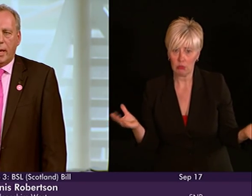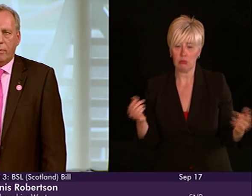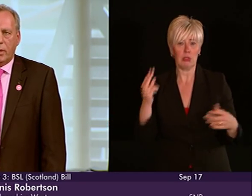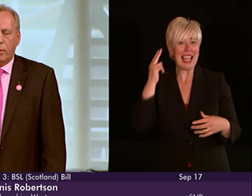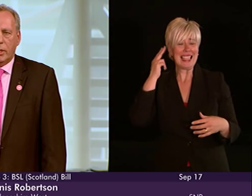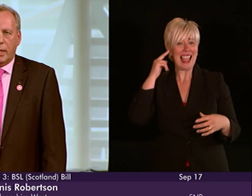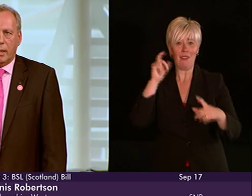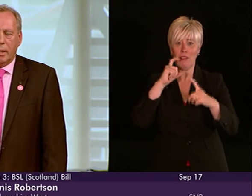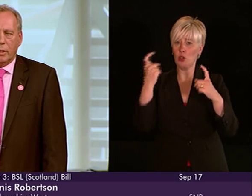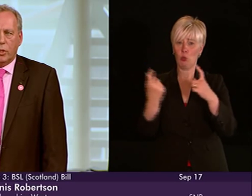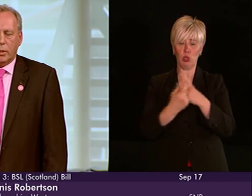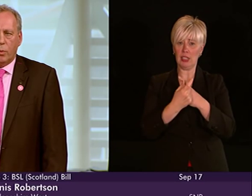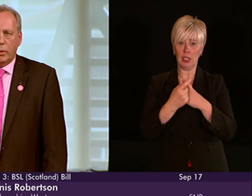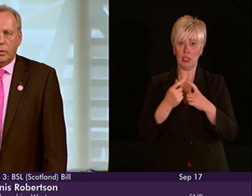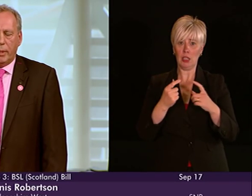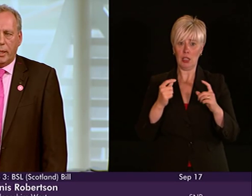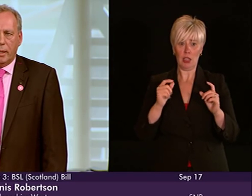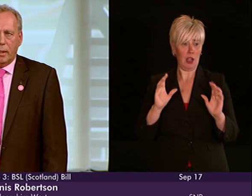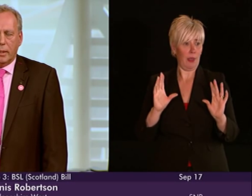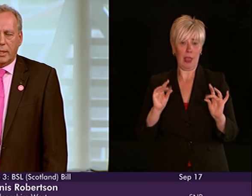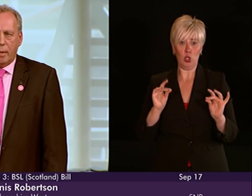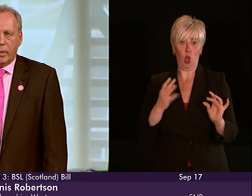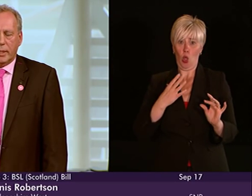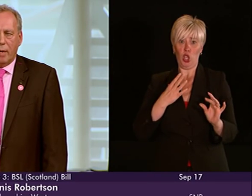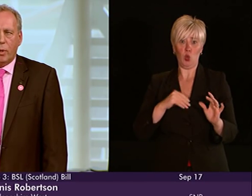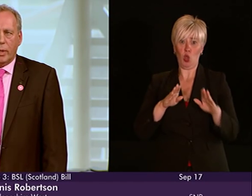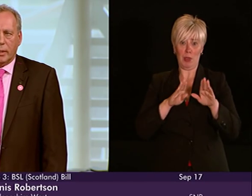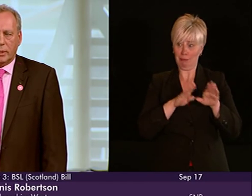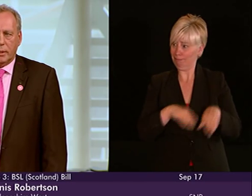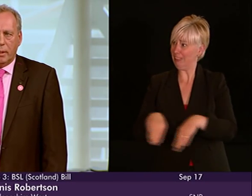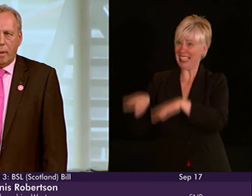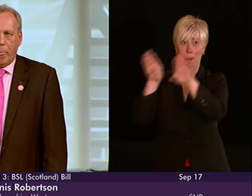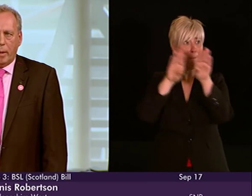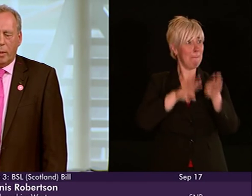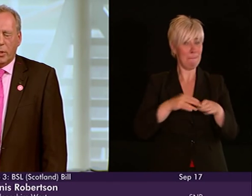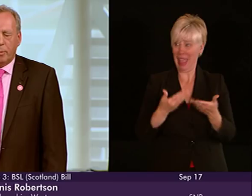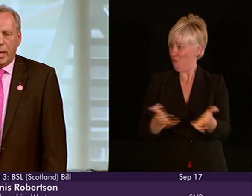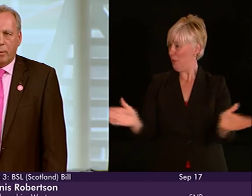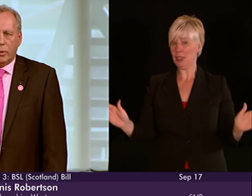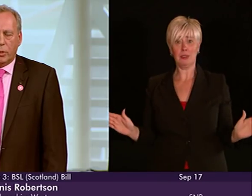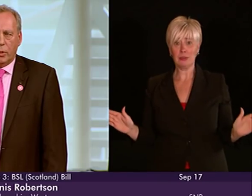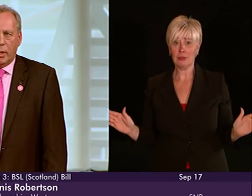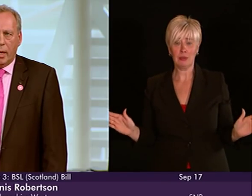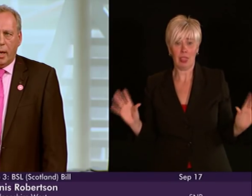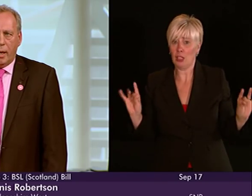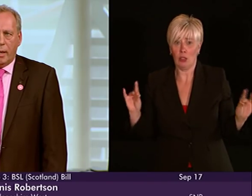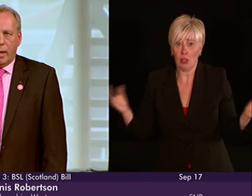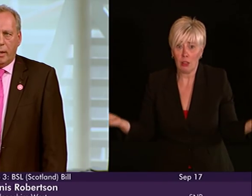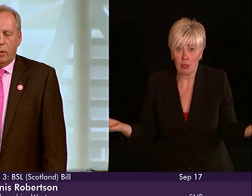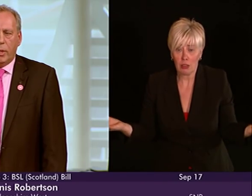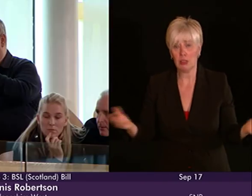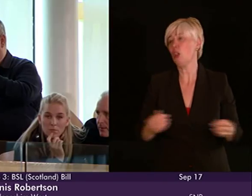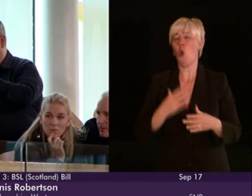the deaf community just want to be the same as everyone else—they want to be able to